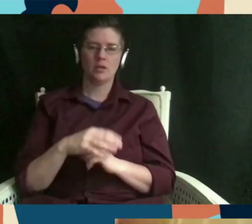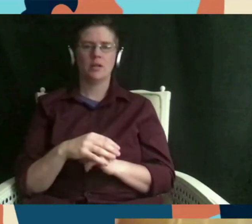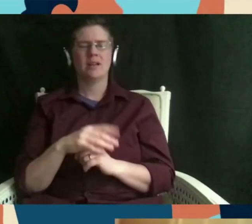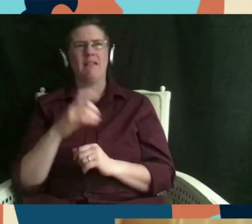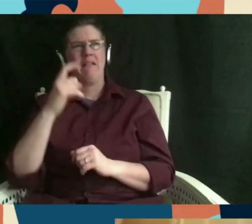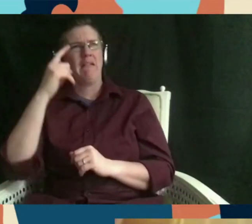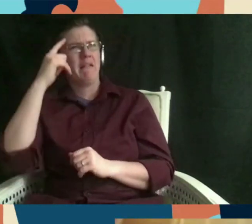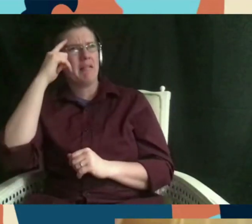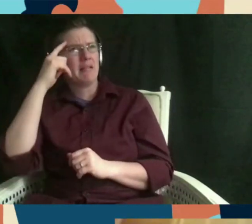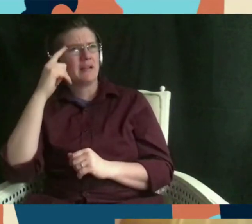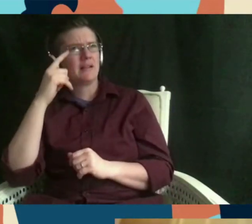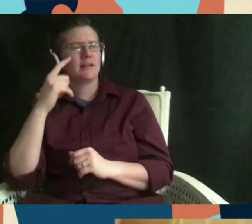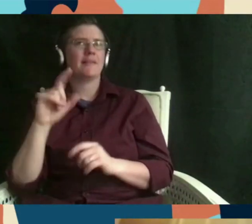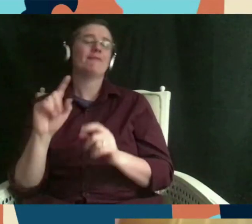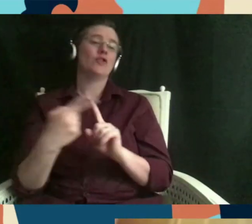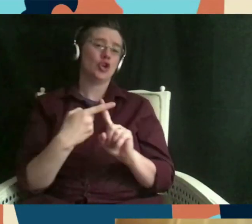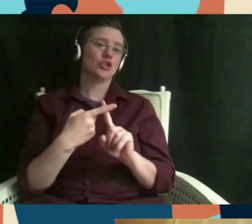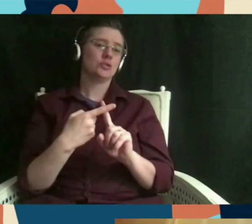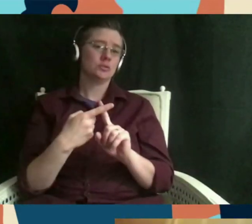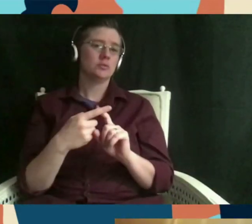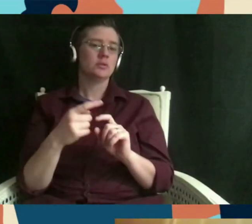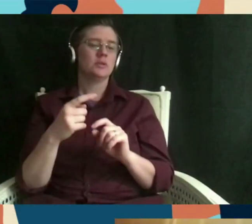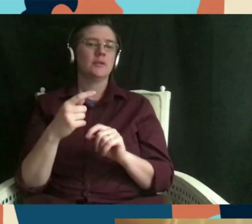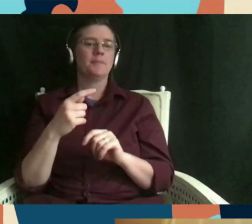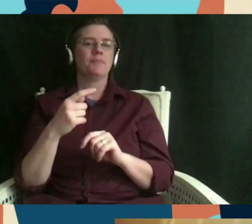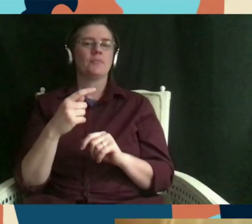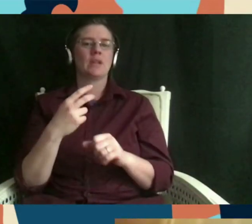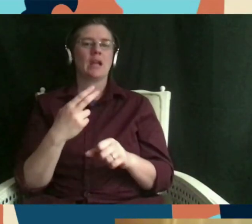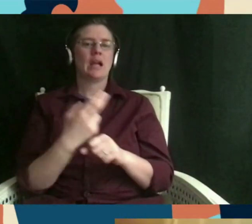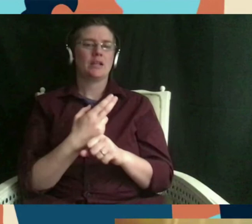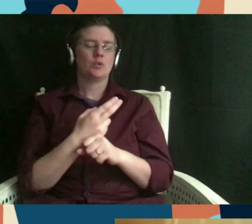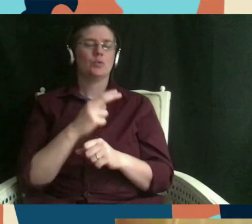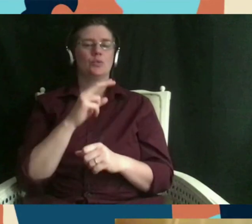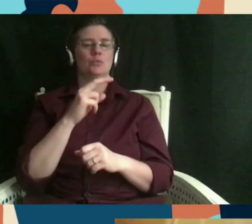as gender fluid and i started out using they them and she her pronouns because i was still